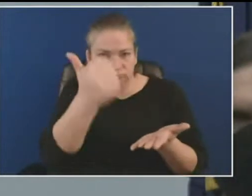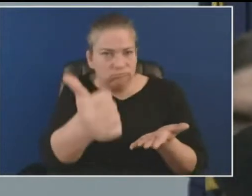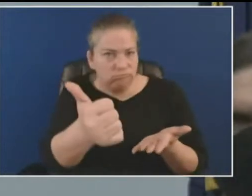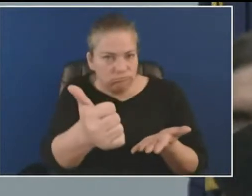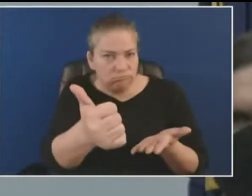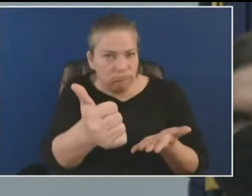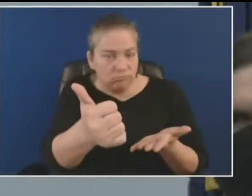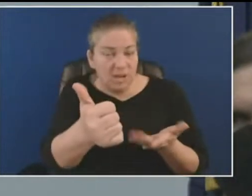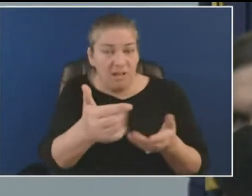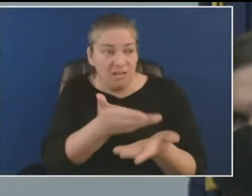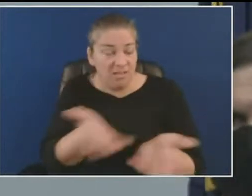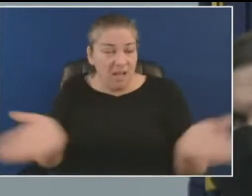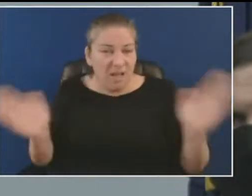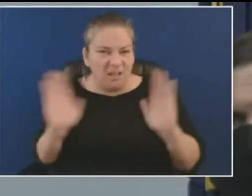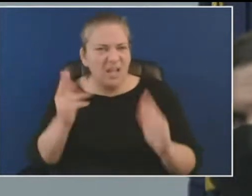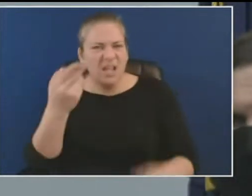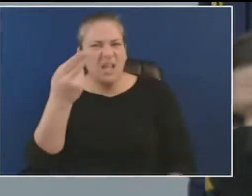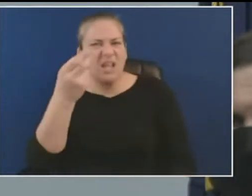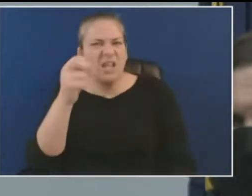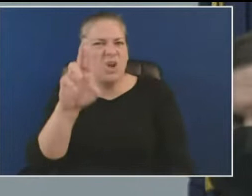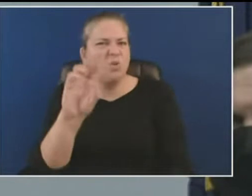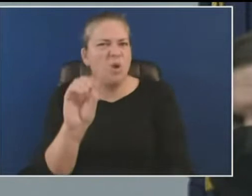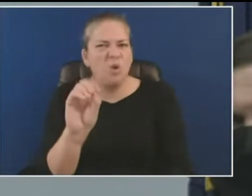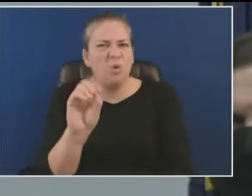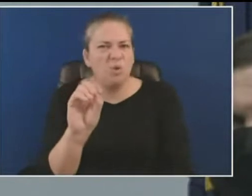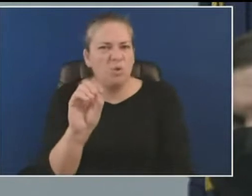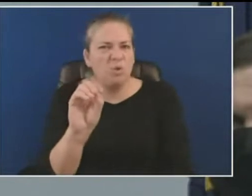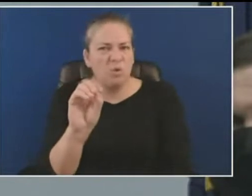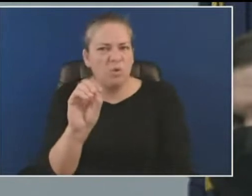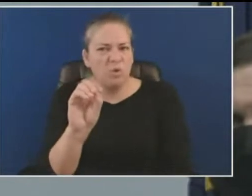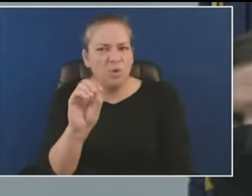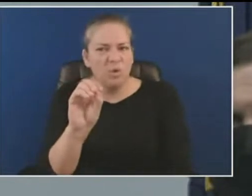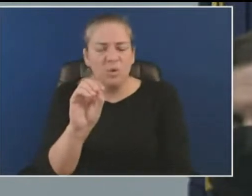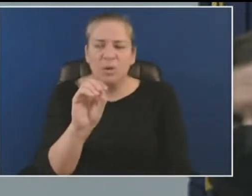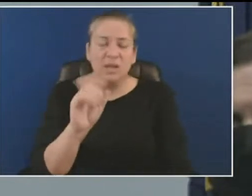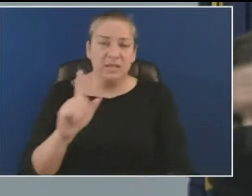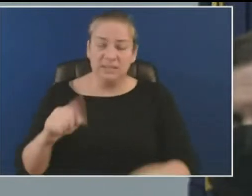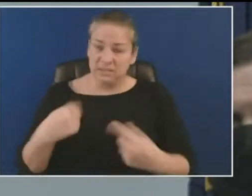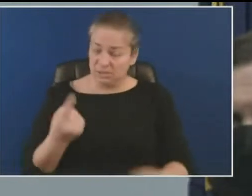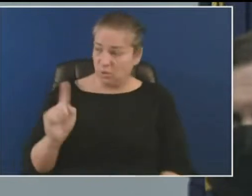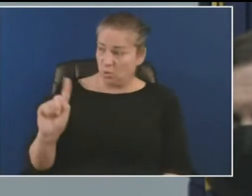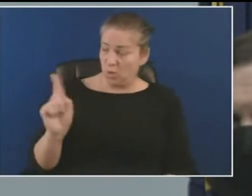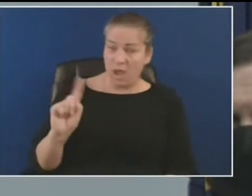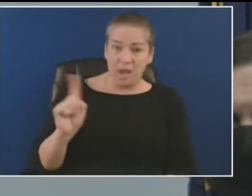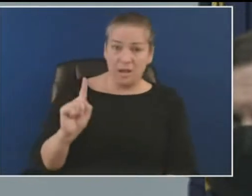Since early this morning since 1:00 o'clock, our emergency responders have been out in